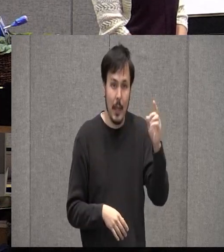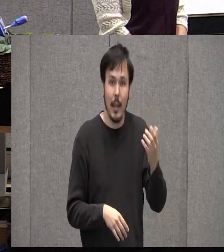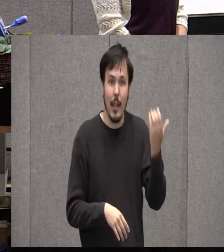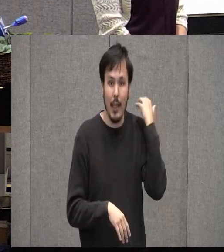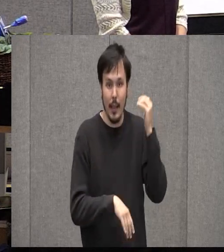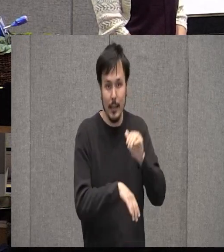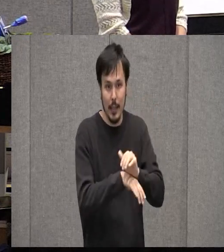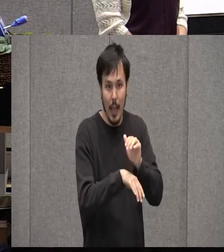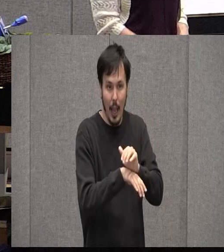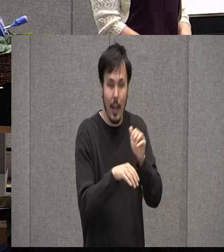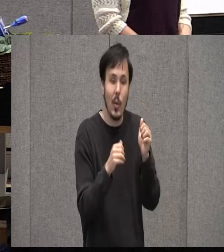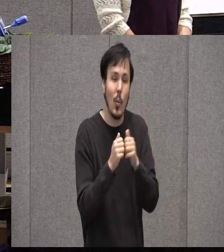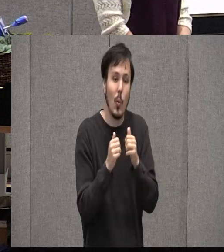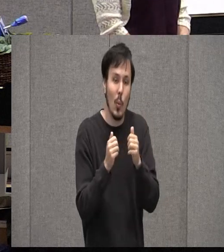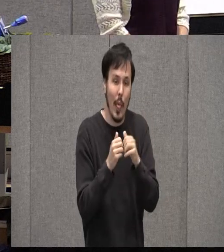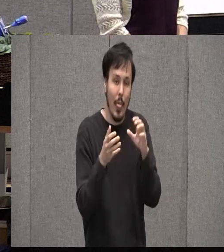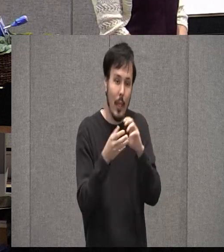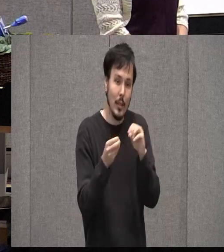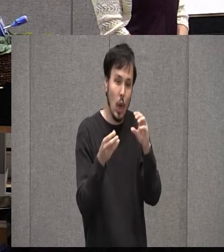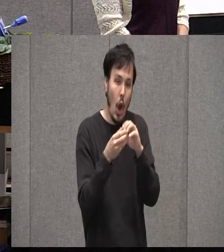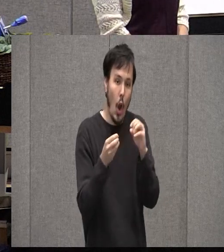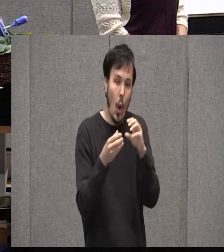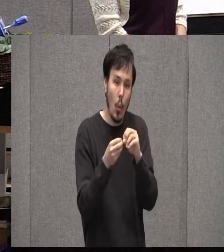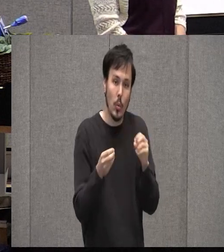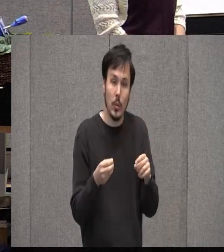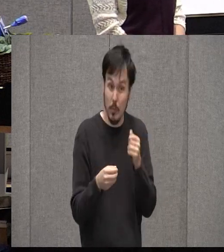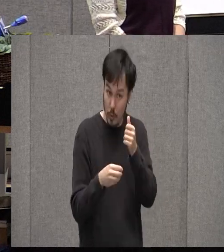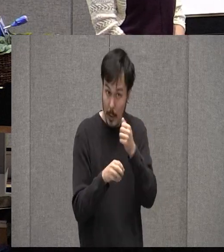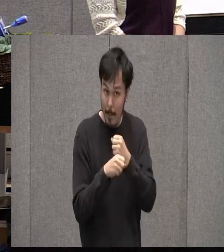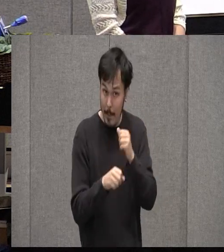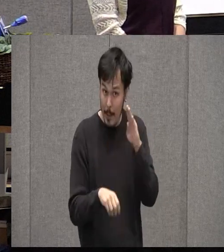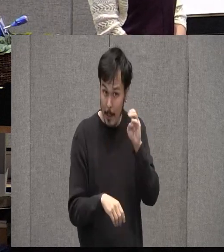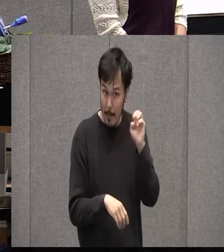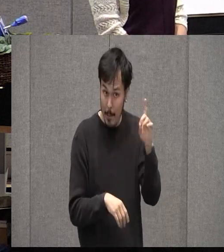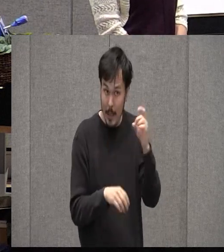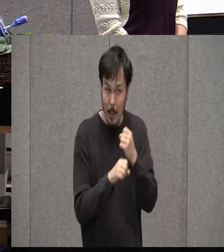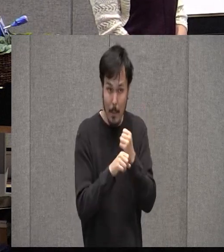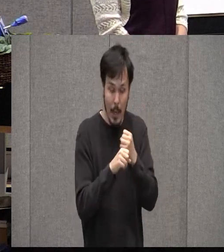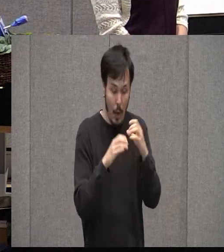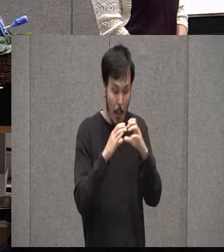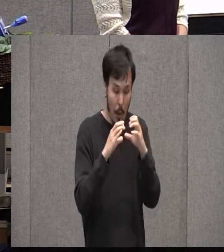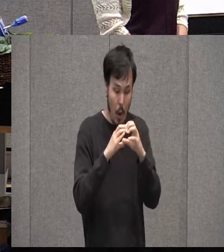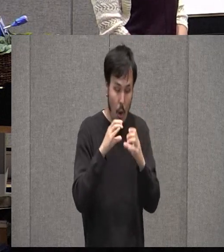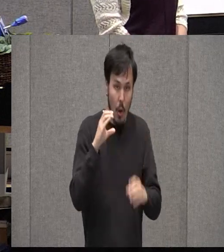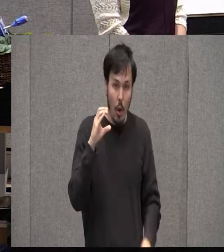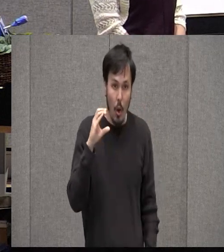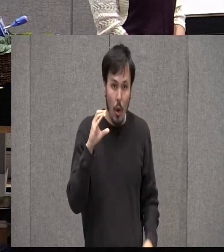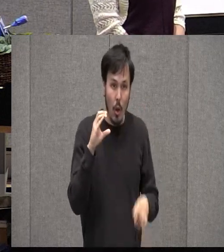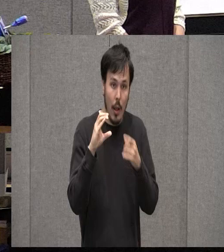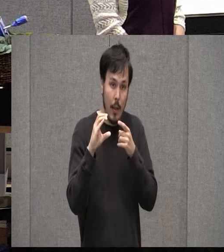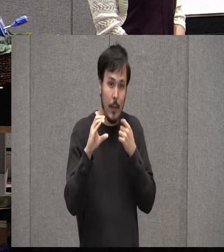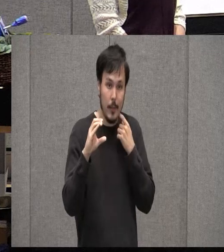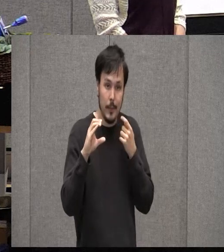With the dough, so if you're making beads, you just sorta make a little ball and then I put some texture on it.